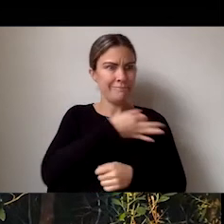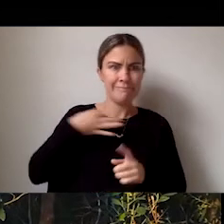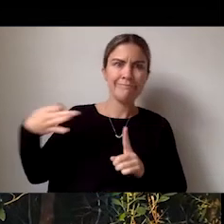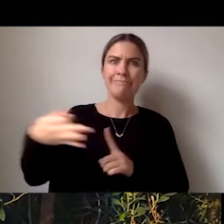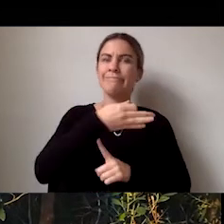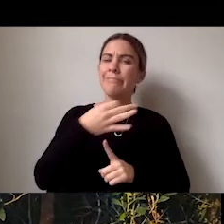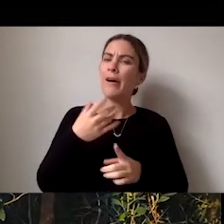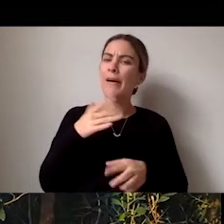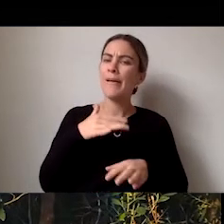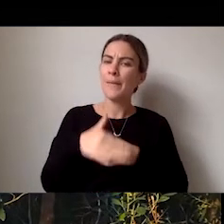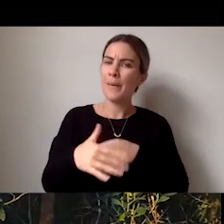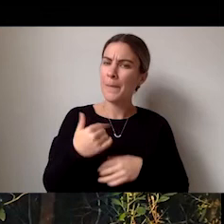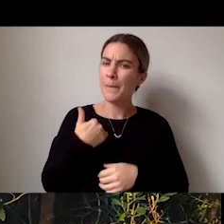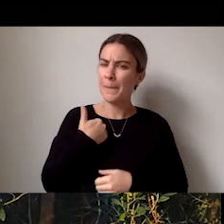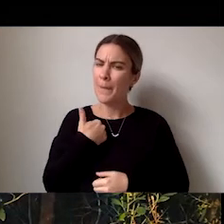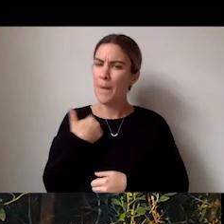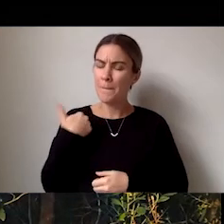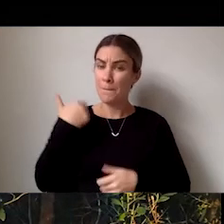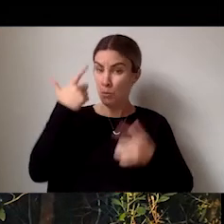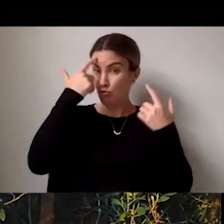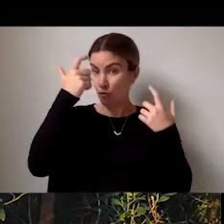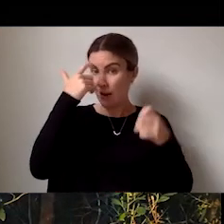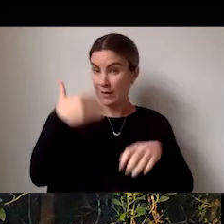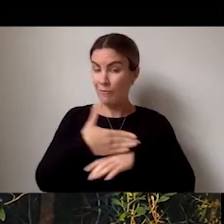I think it's worth mentioning that, yeah, my creative work is mostly in writing.